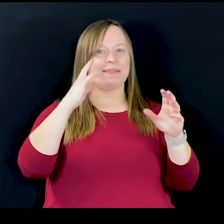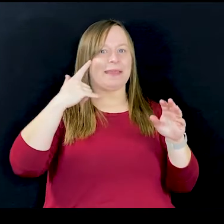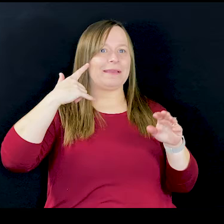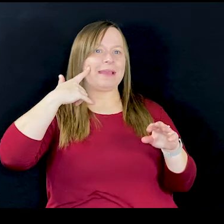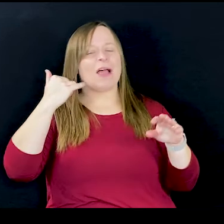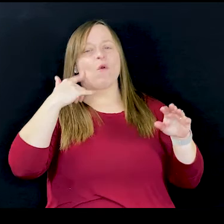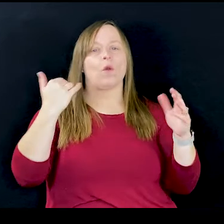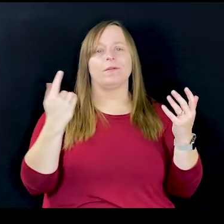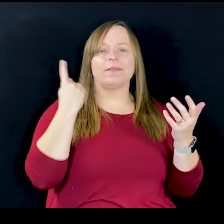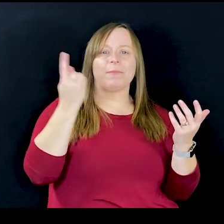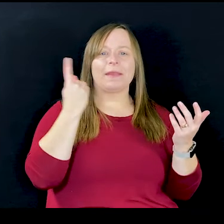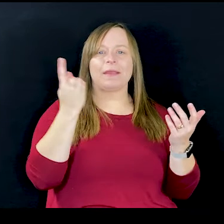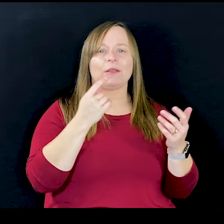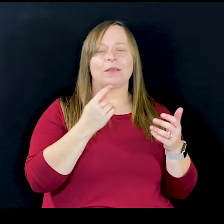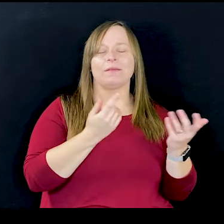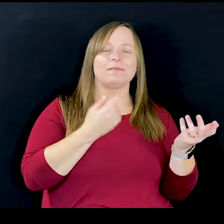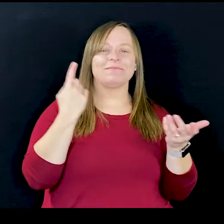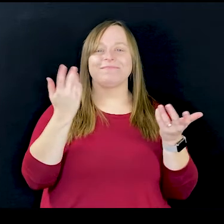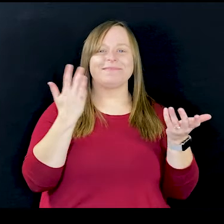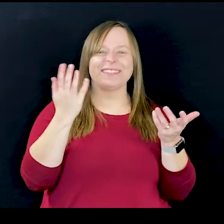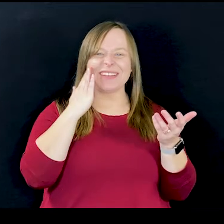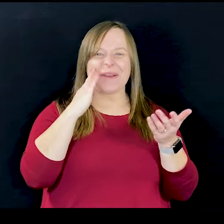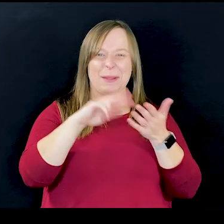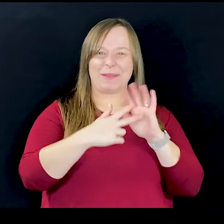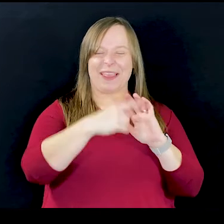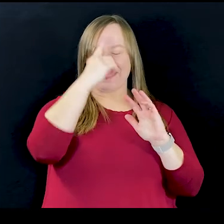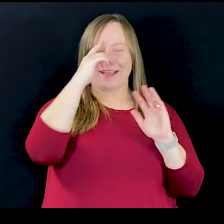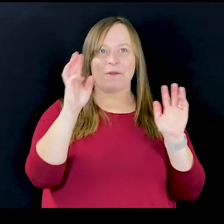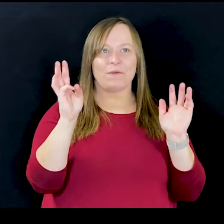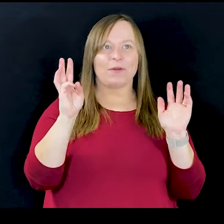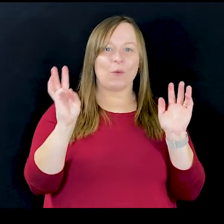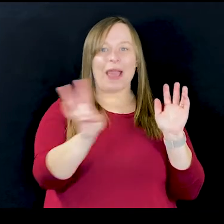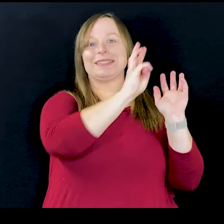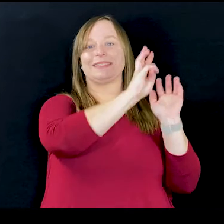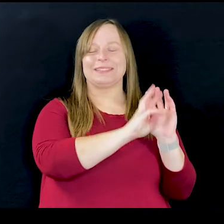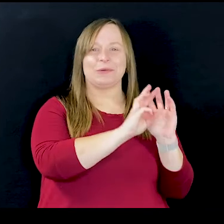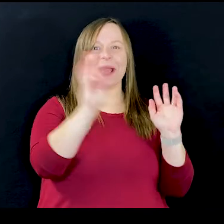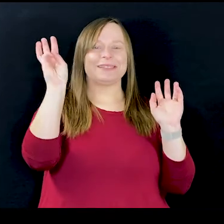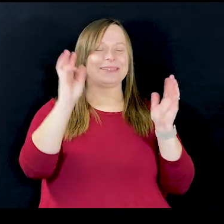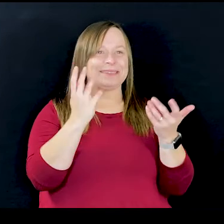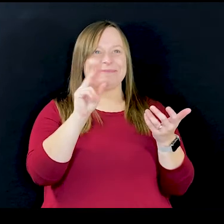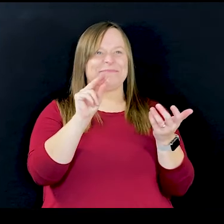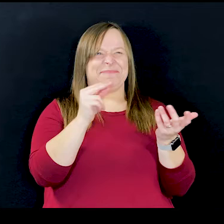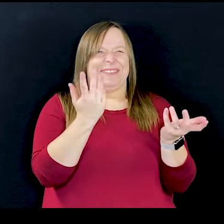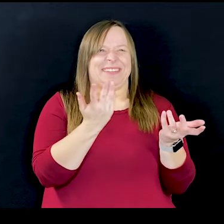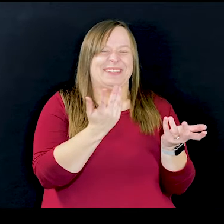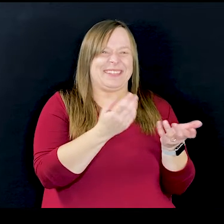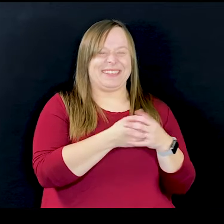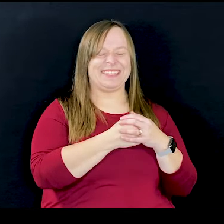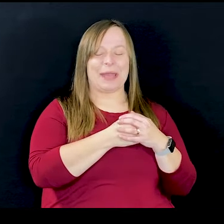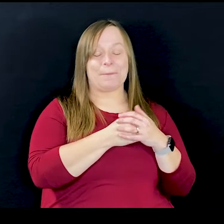I think about going to New Mexico-- that's what I say when I'm going out to New Mexico as I'm going out West.